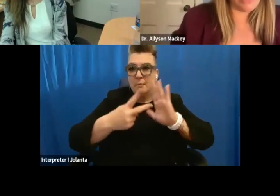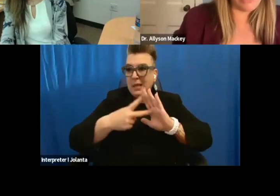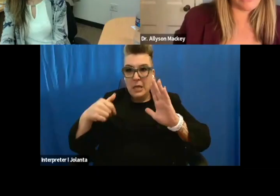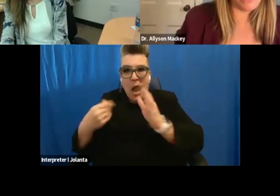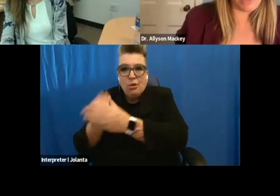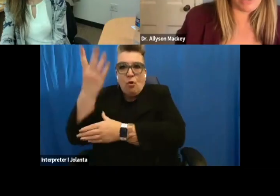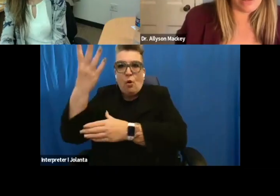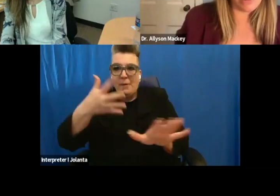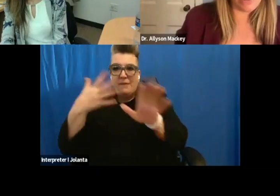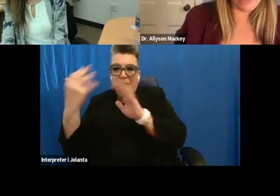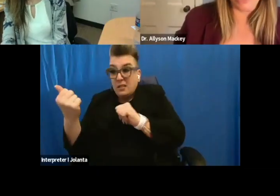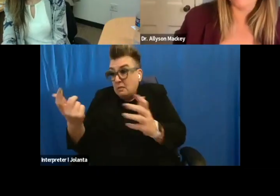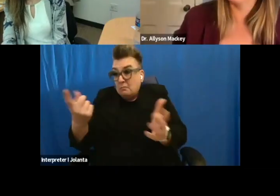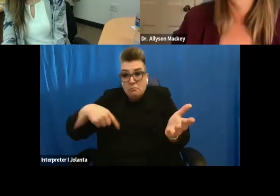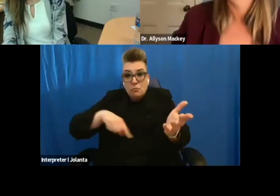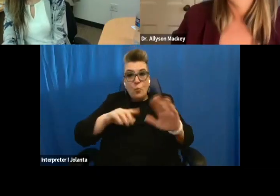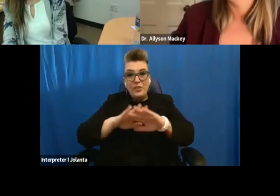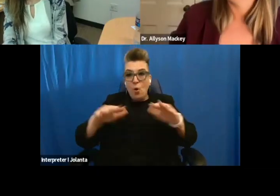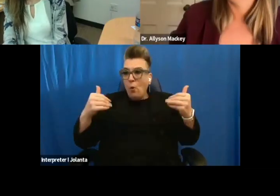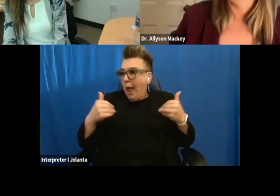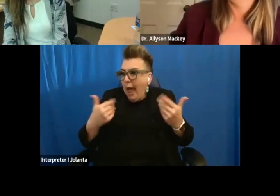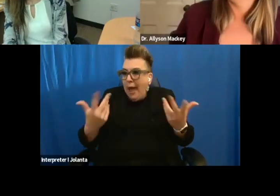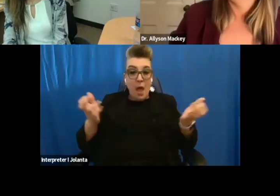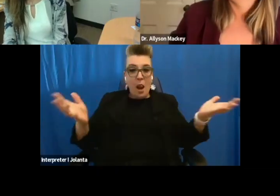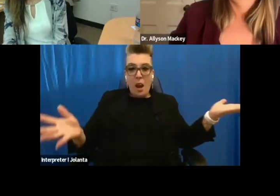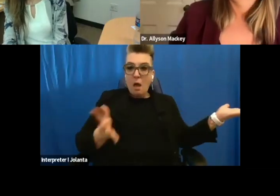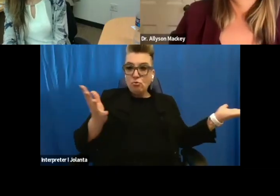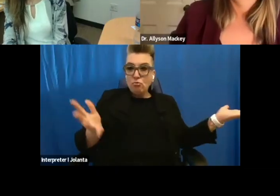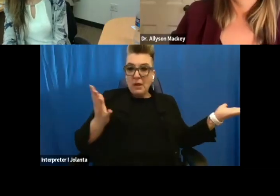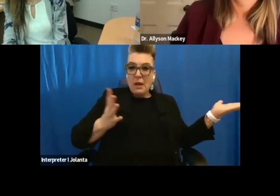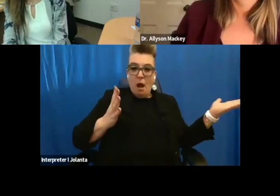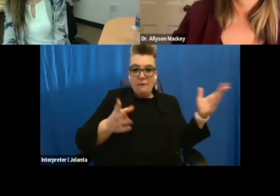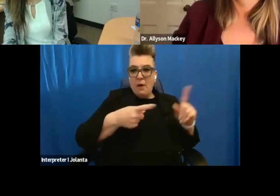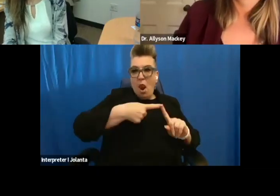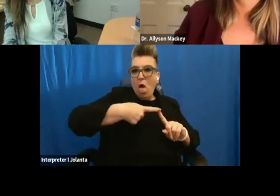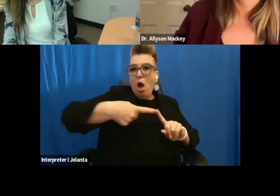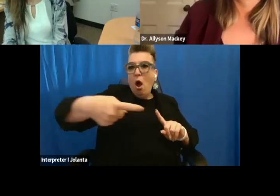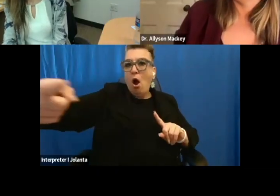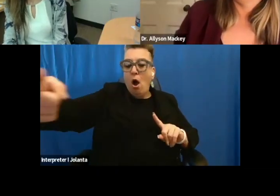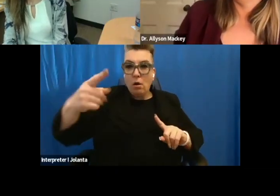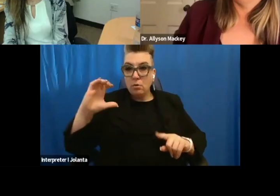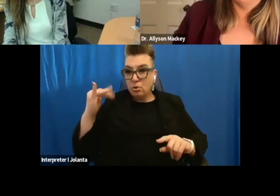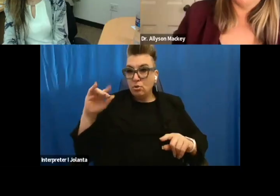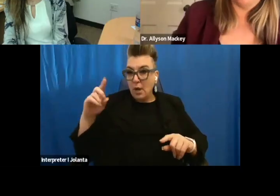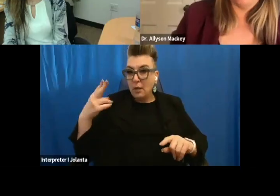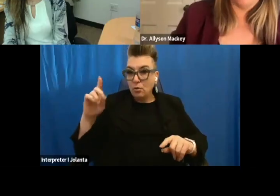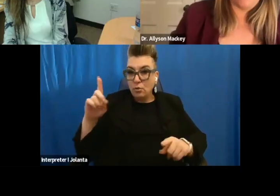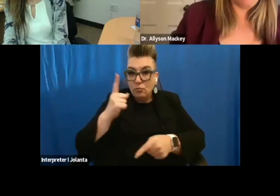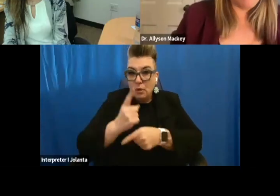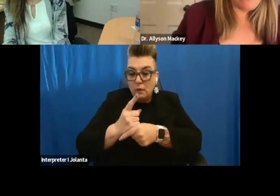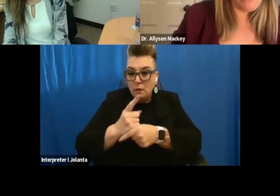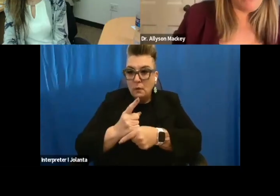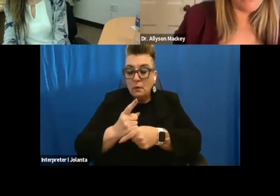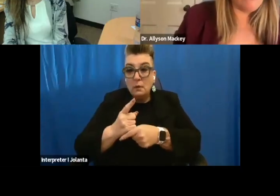childhood in this particular context um and in a lot of context that would be great you would